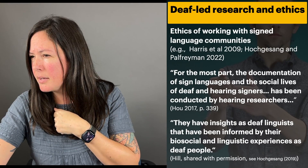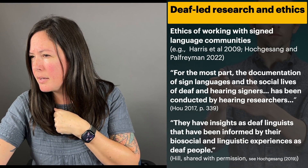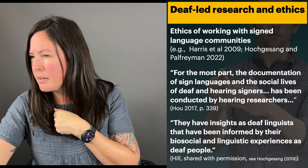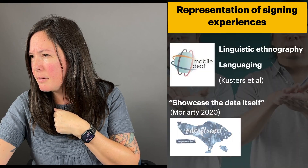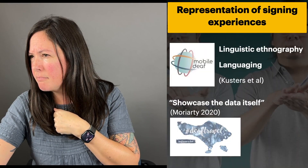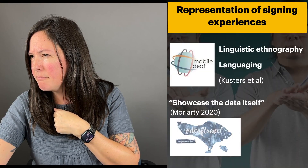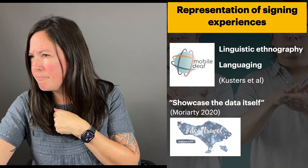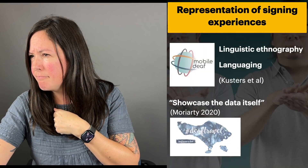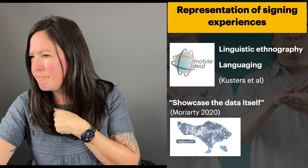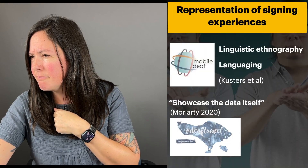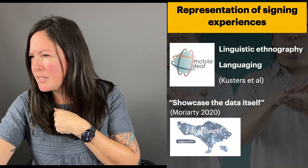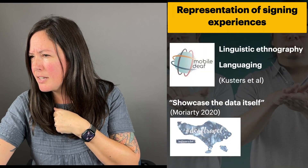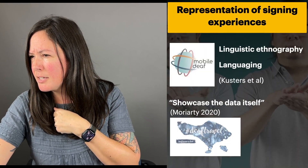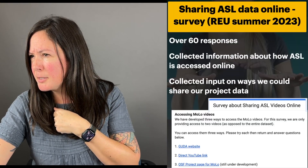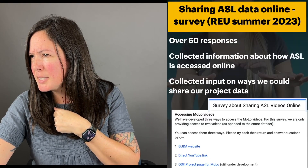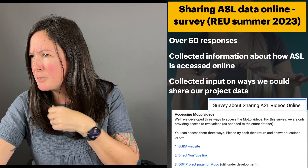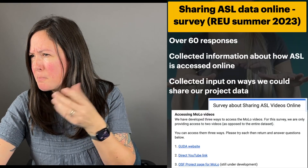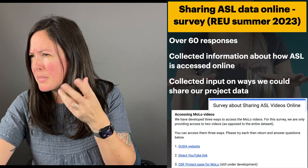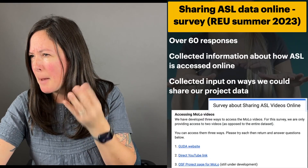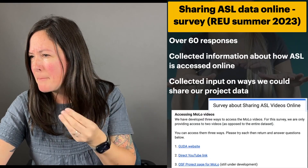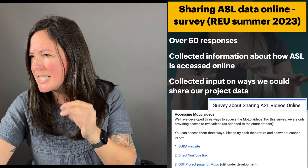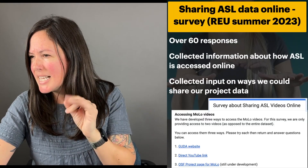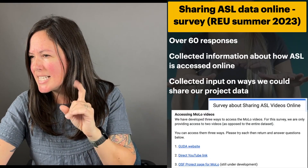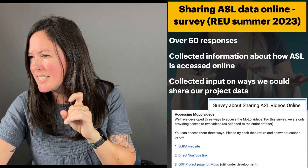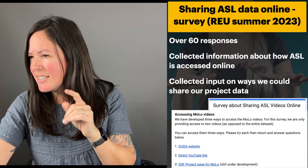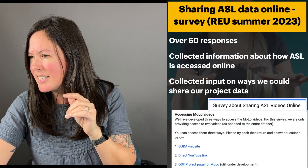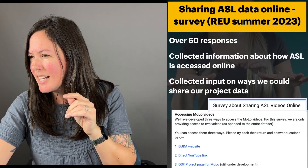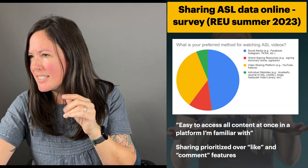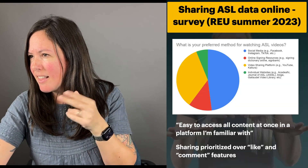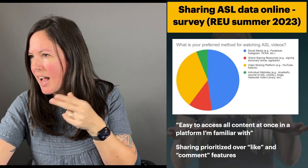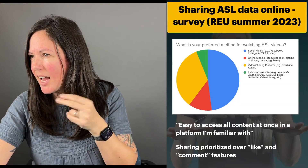order apologies give me one